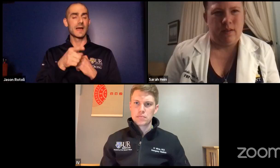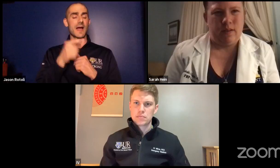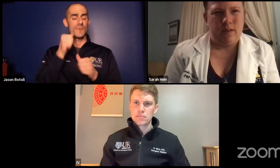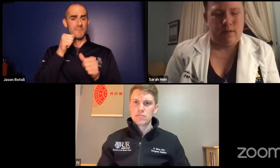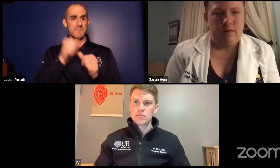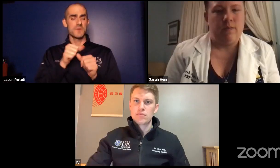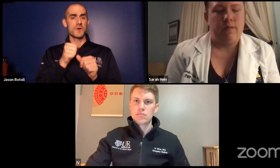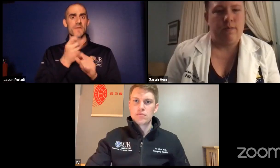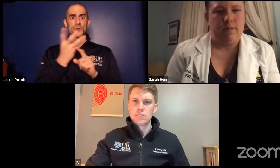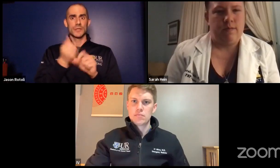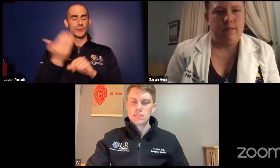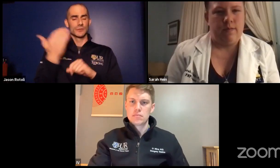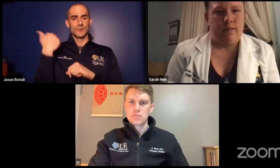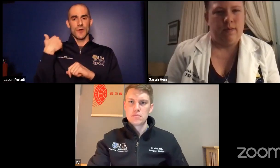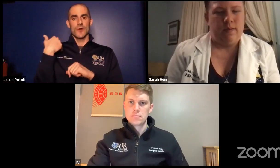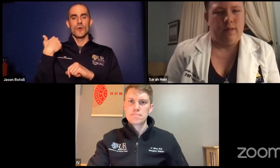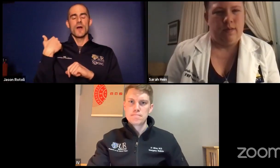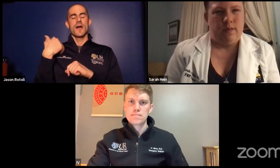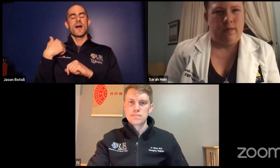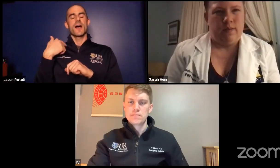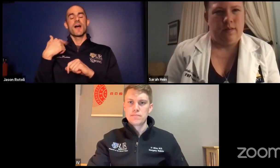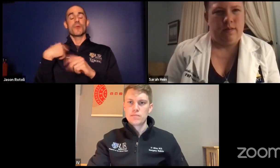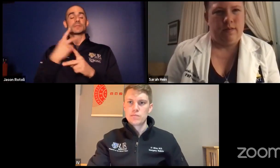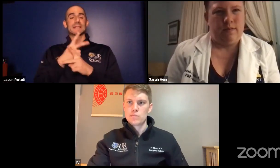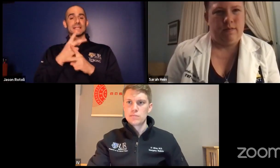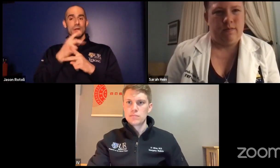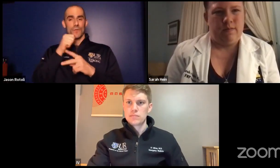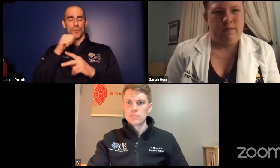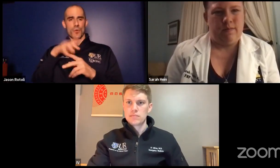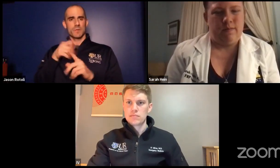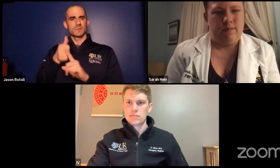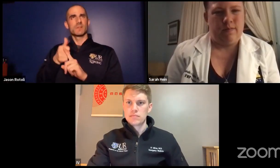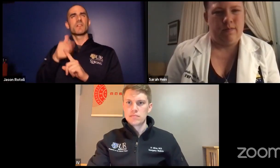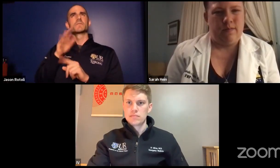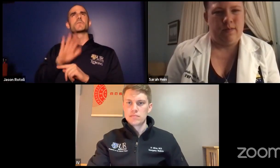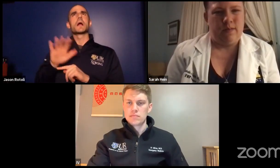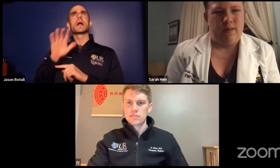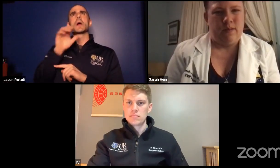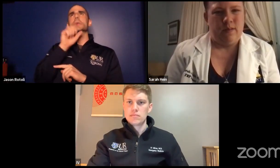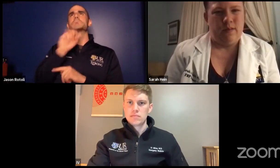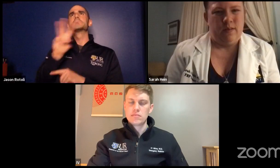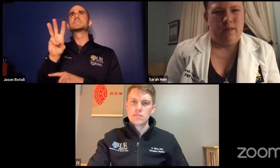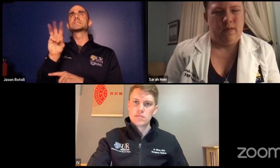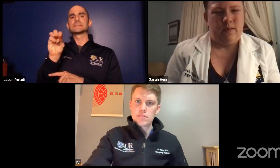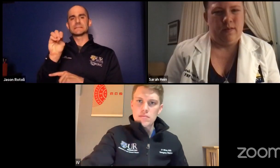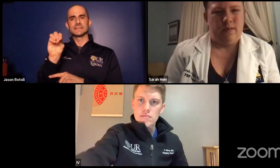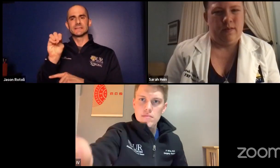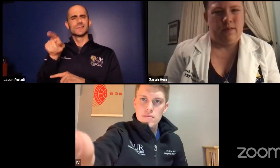you know. But let's suppose you haven't experienced it and you're having